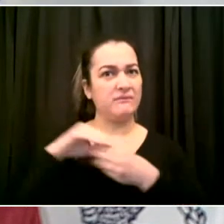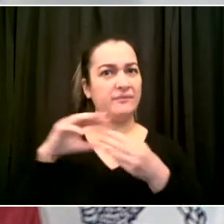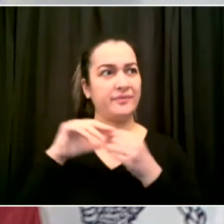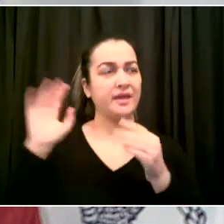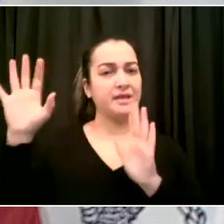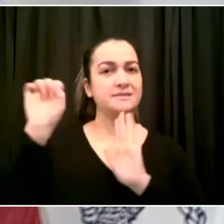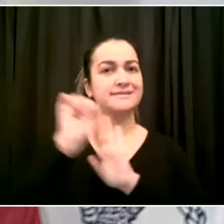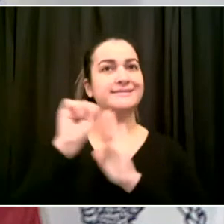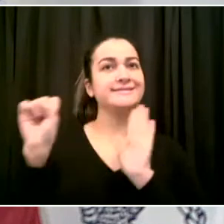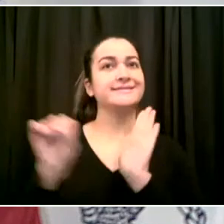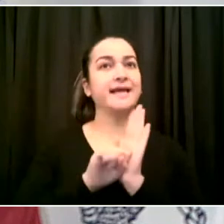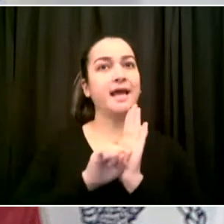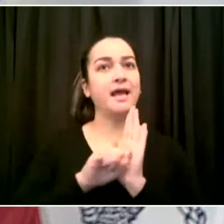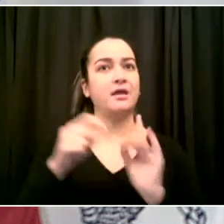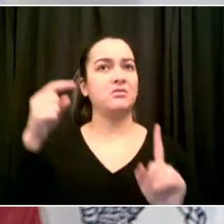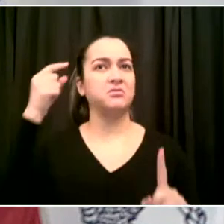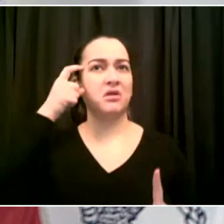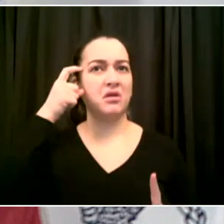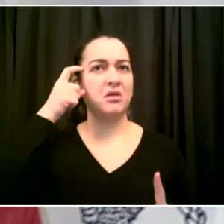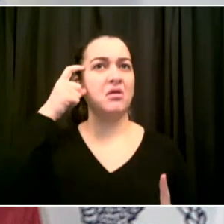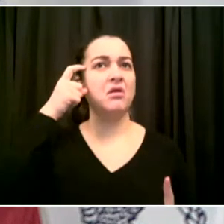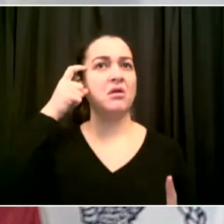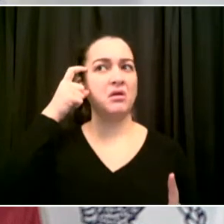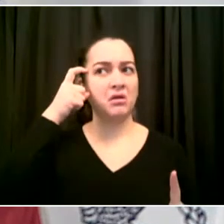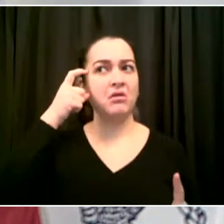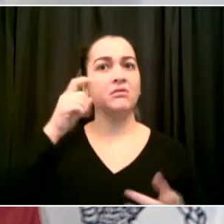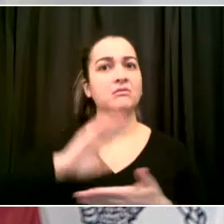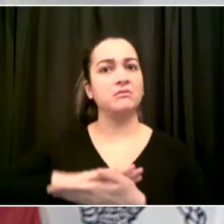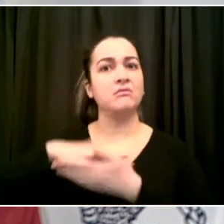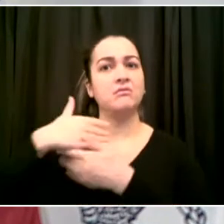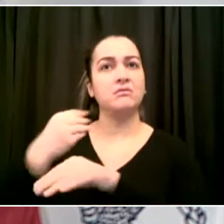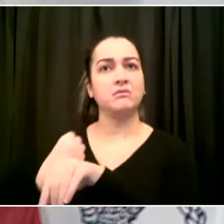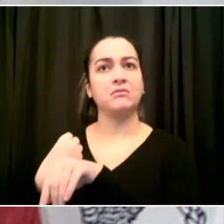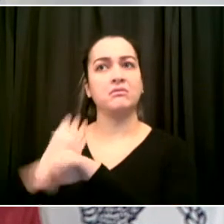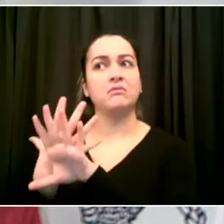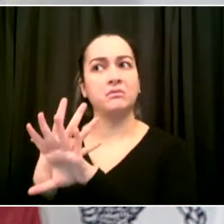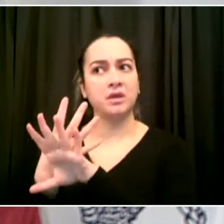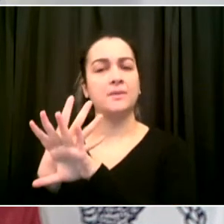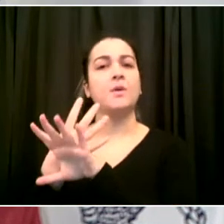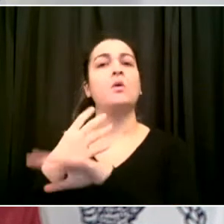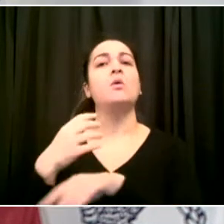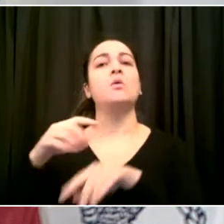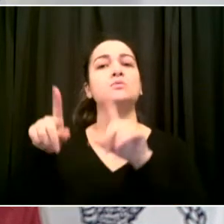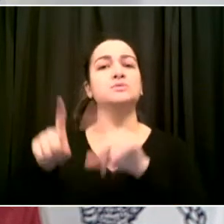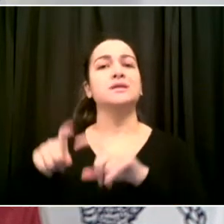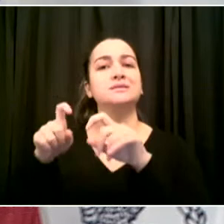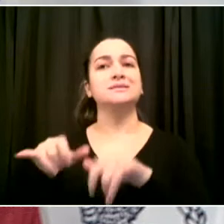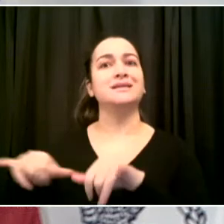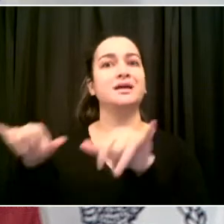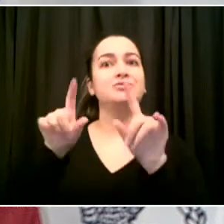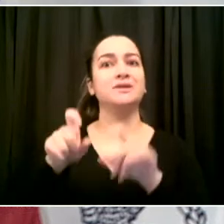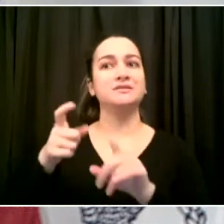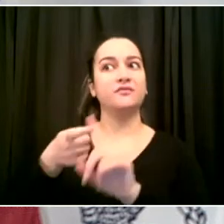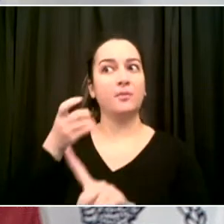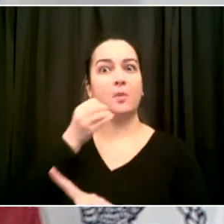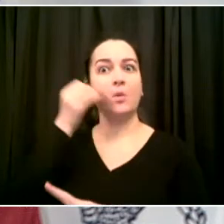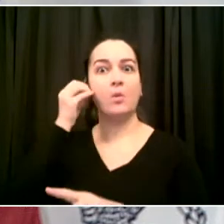TESTING COULD BEST WORK? WE DO KNOW THE STATE HAS DECLINED TO DO ANY REMOMOE T TESTING BECAUSE